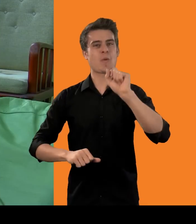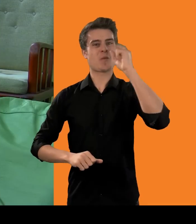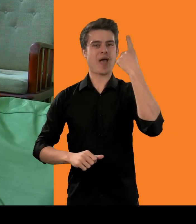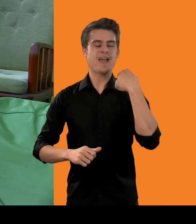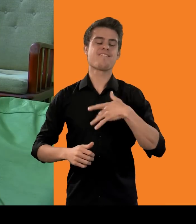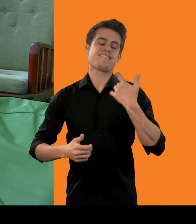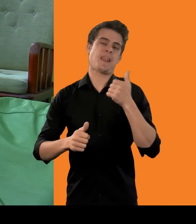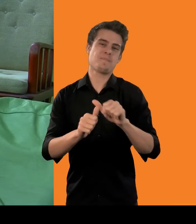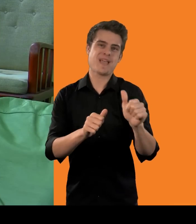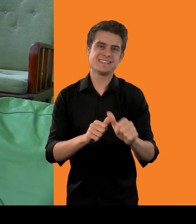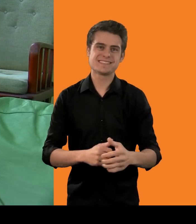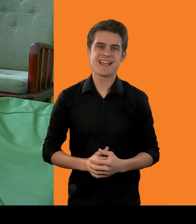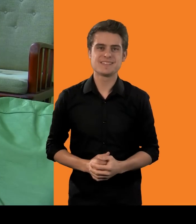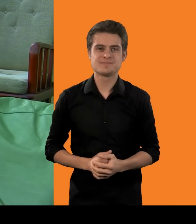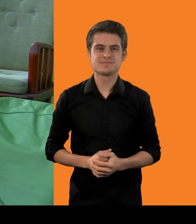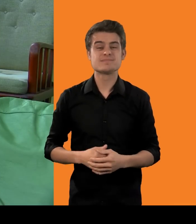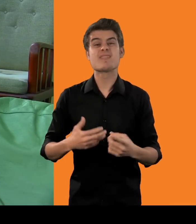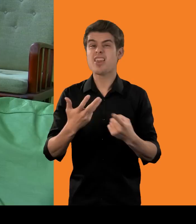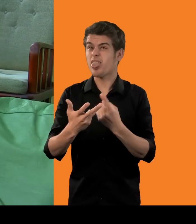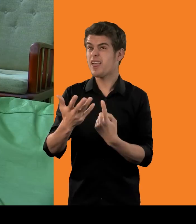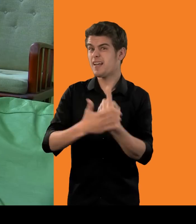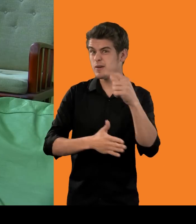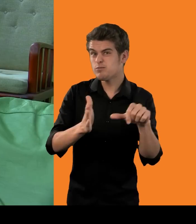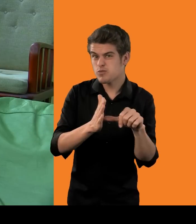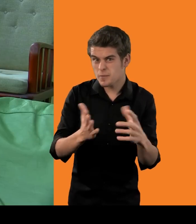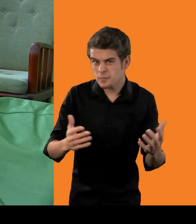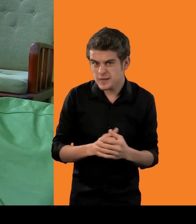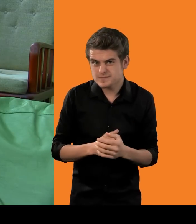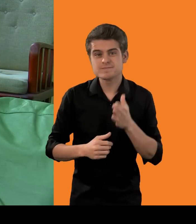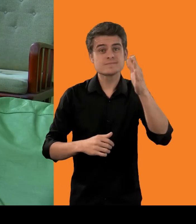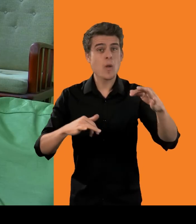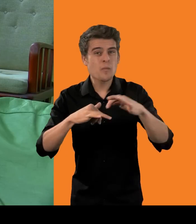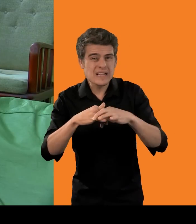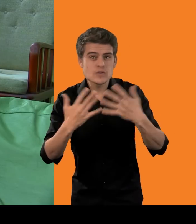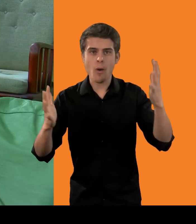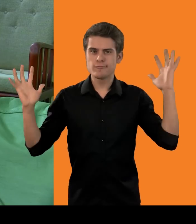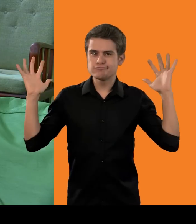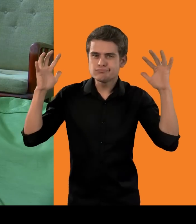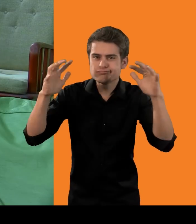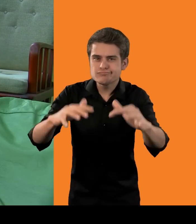Another problem I’ve come across at weddings or any huge gatherings is that there are